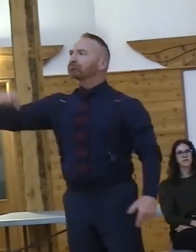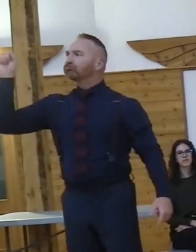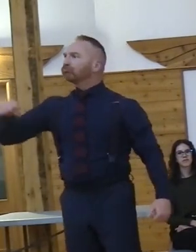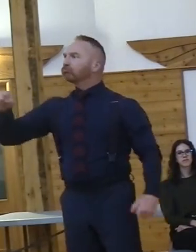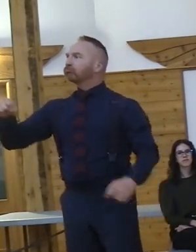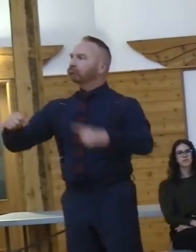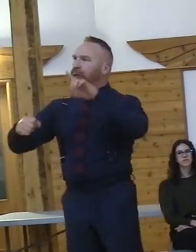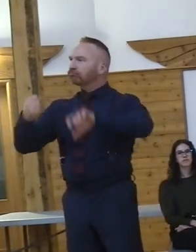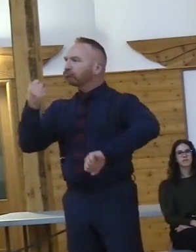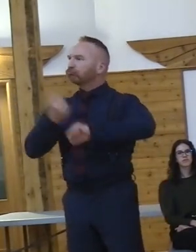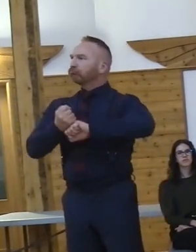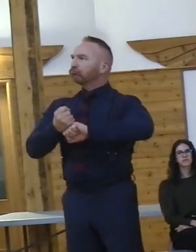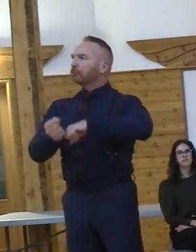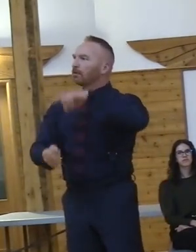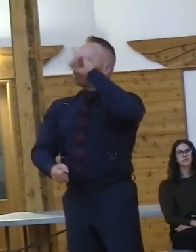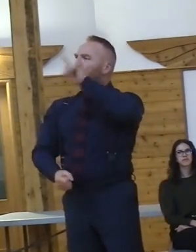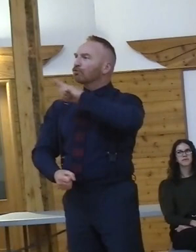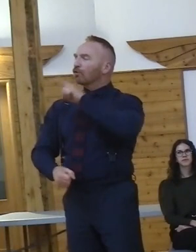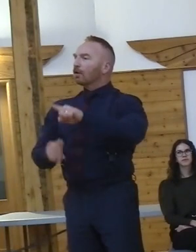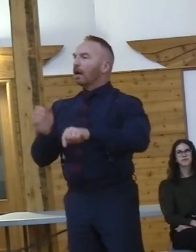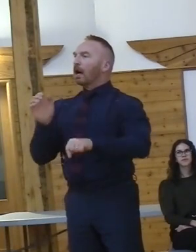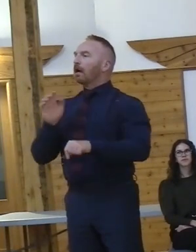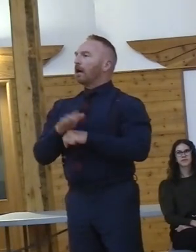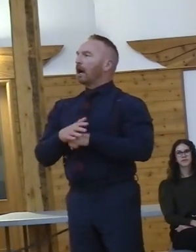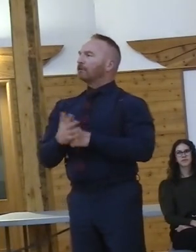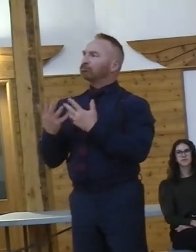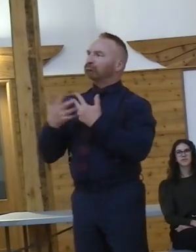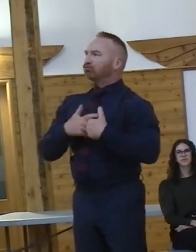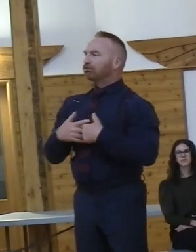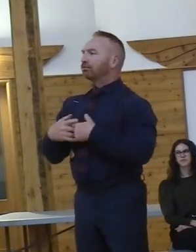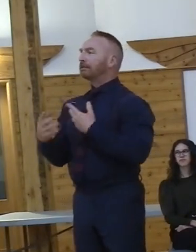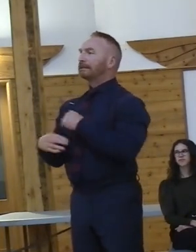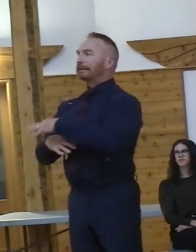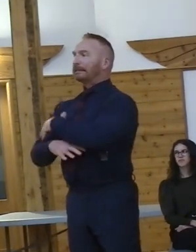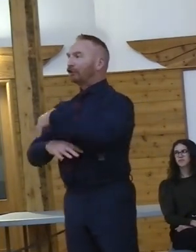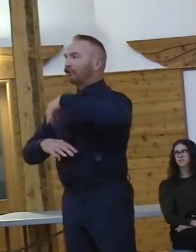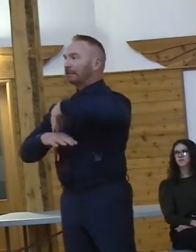to coincide with the Indigenous Journalists Association's annual conference.